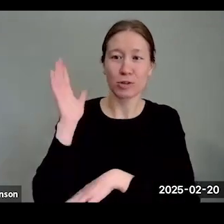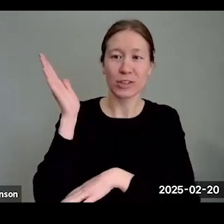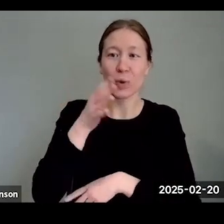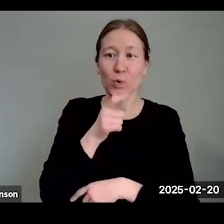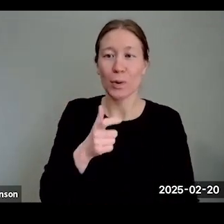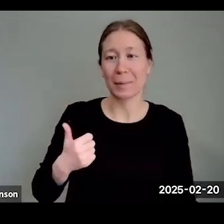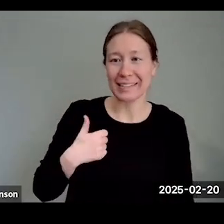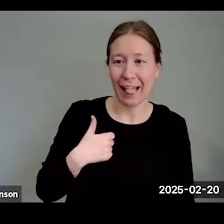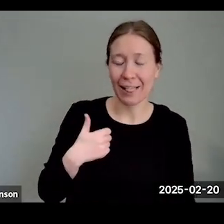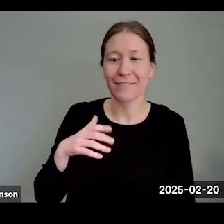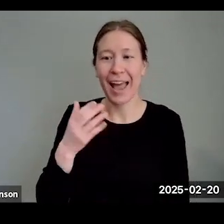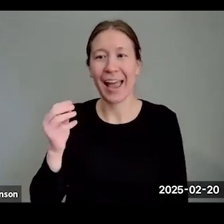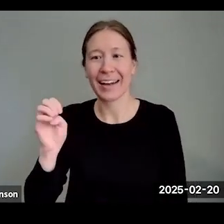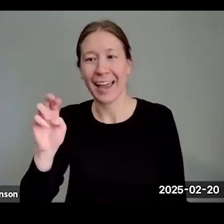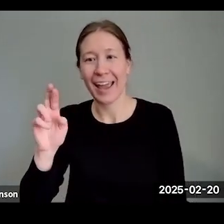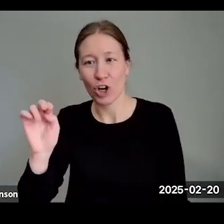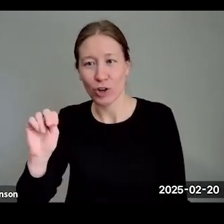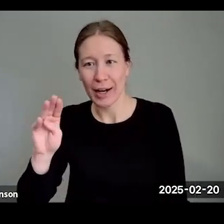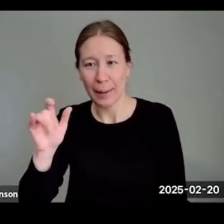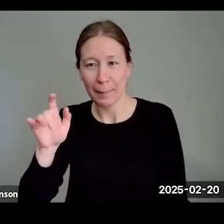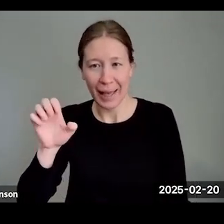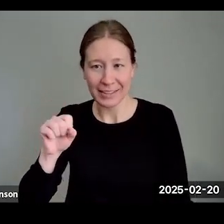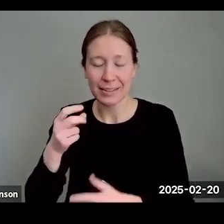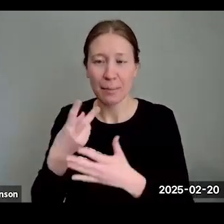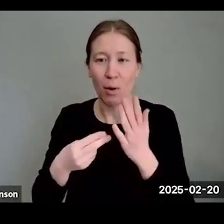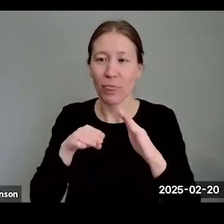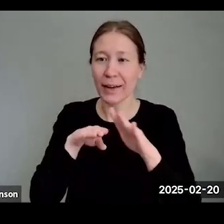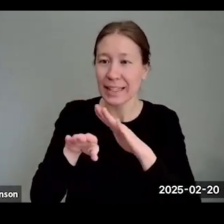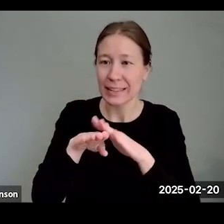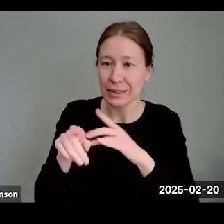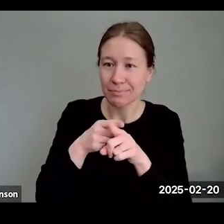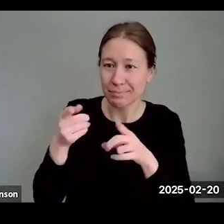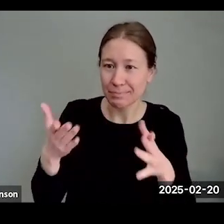We are both accessibility specialists within the disability equity office.